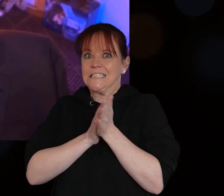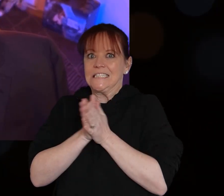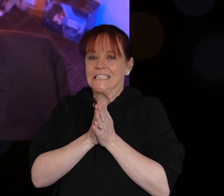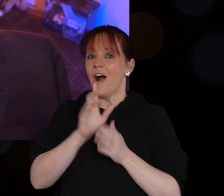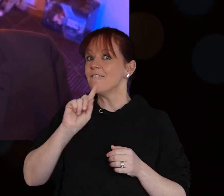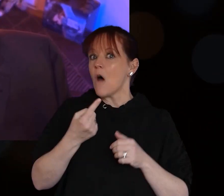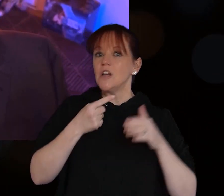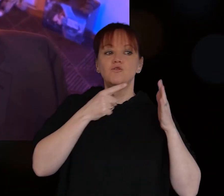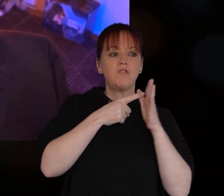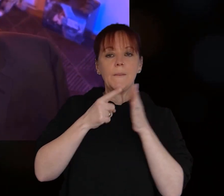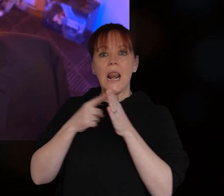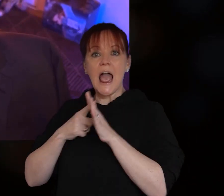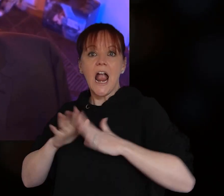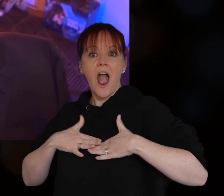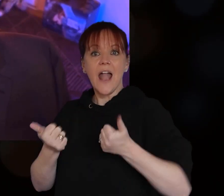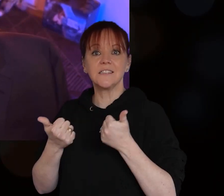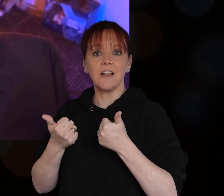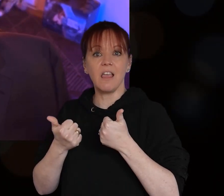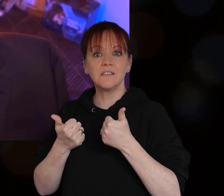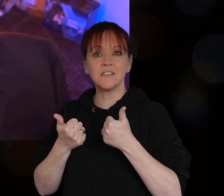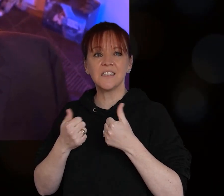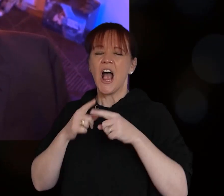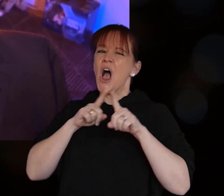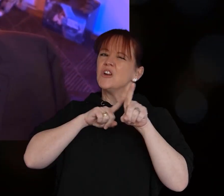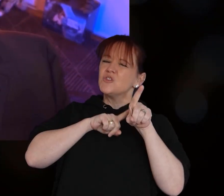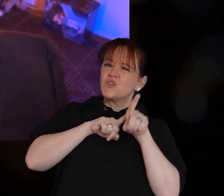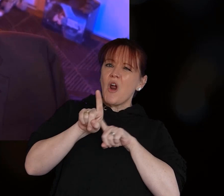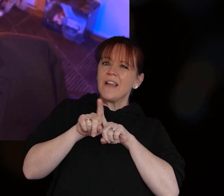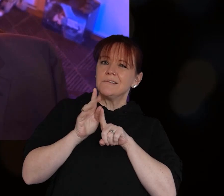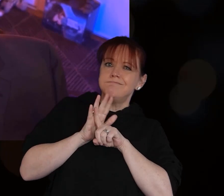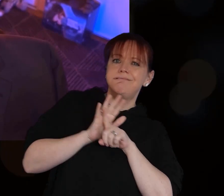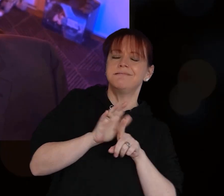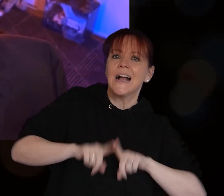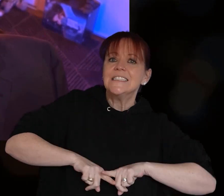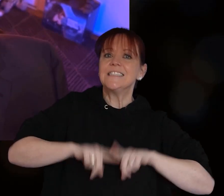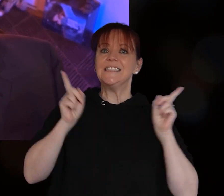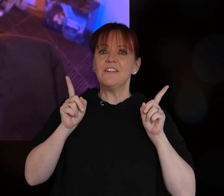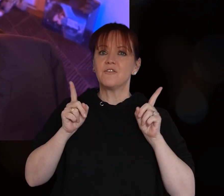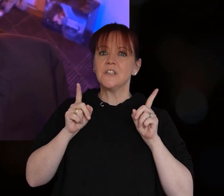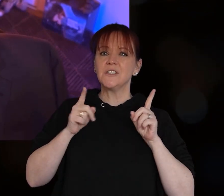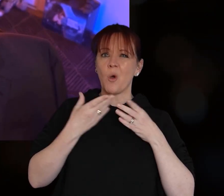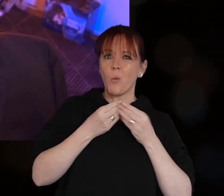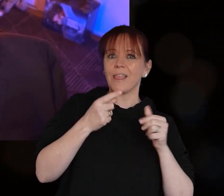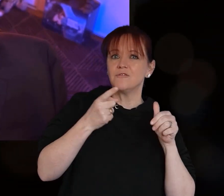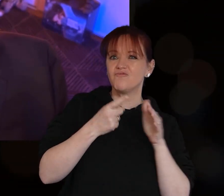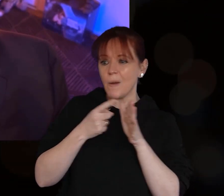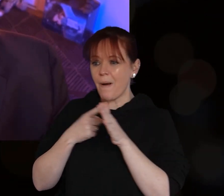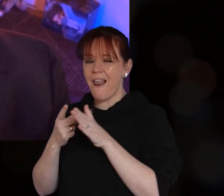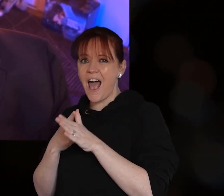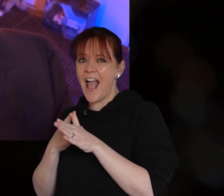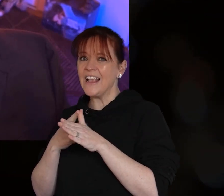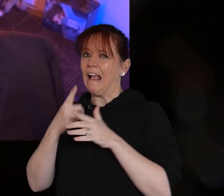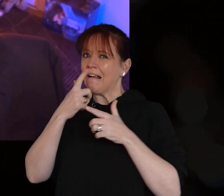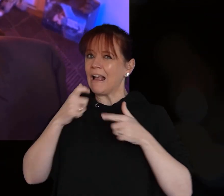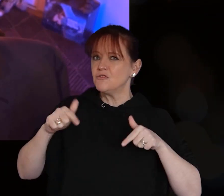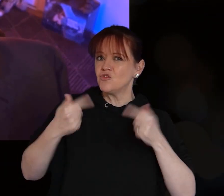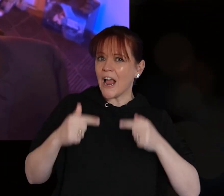First up is AAA Excellence. Making a meaningful difference in a AAA can be challenging for all kinds of reasons.